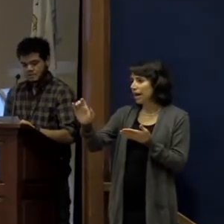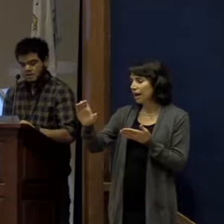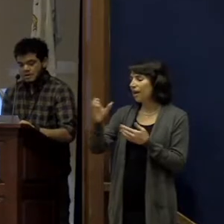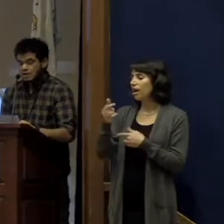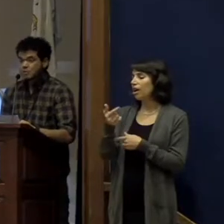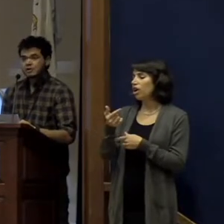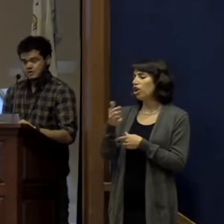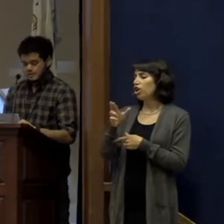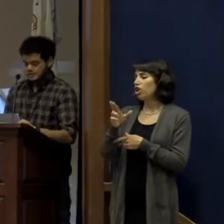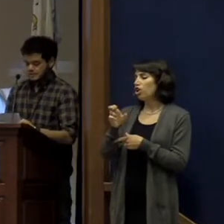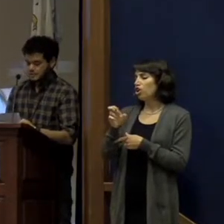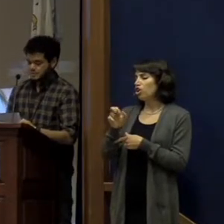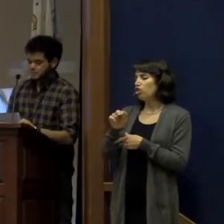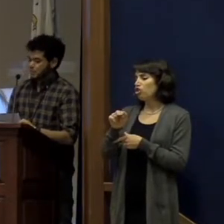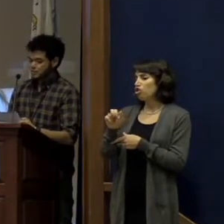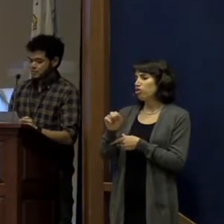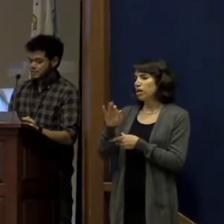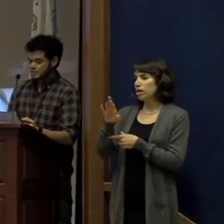her work is steeped in both research